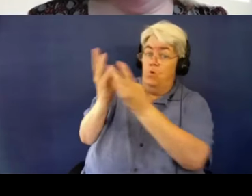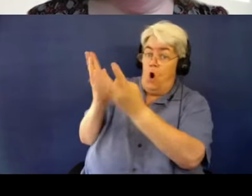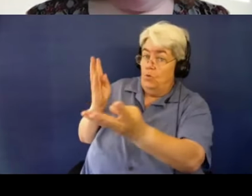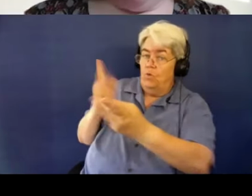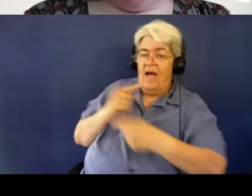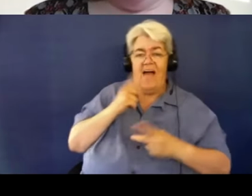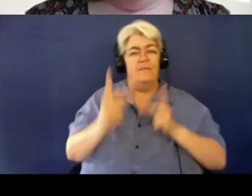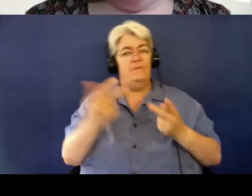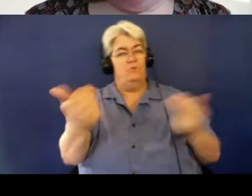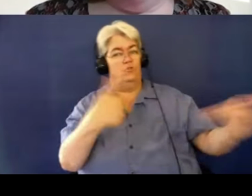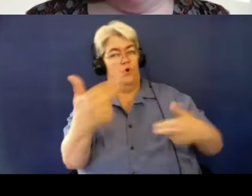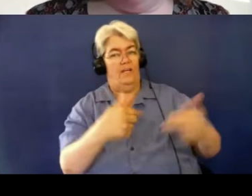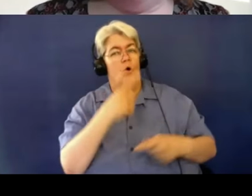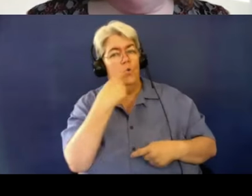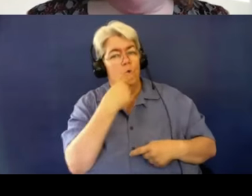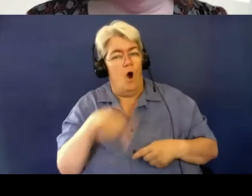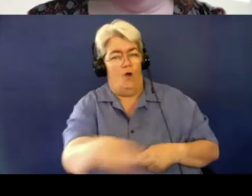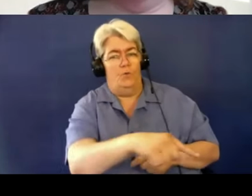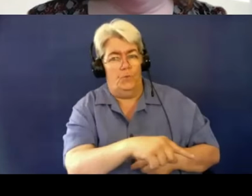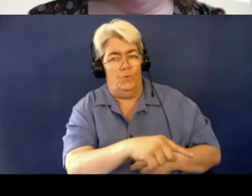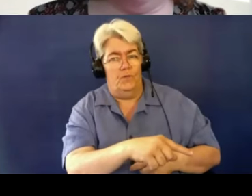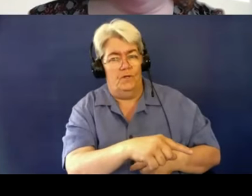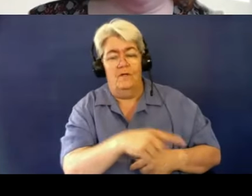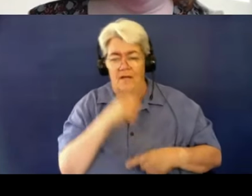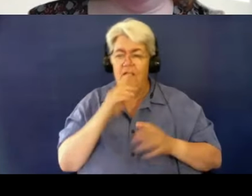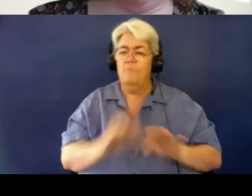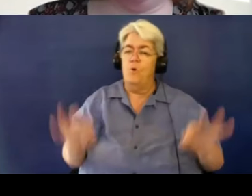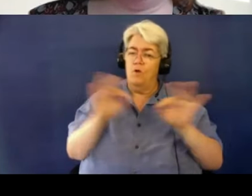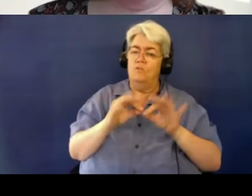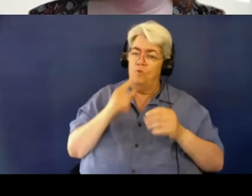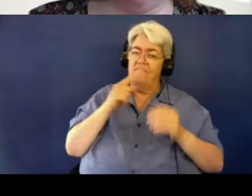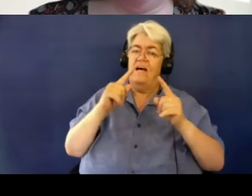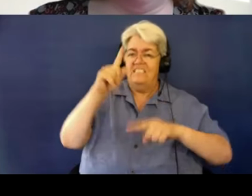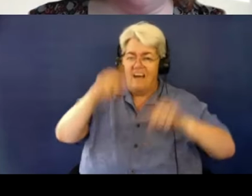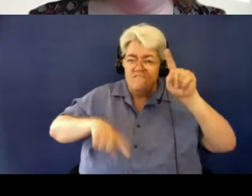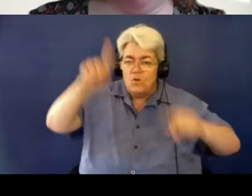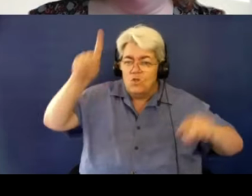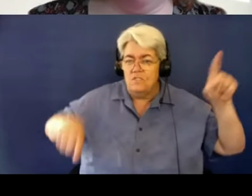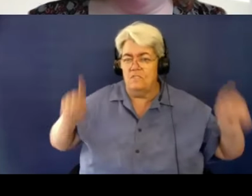And it's really important that we have a diverse audience and a diverse set of presenters.